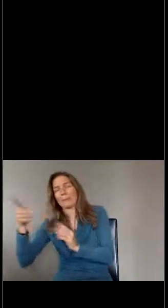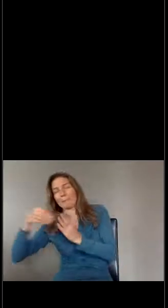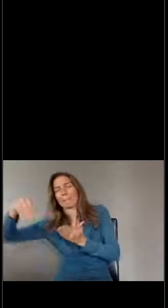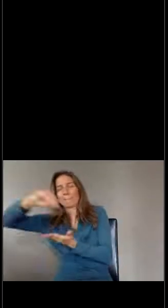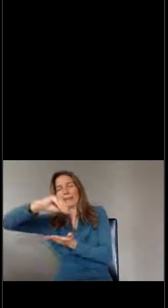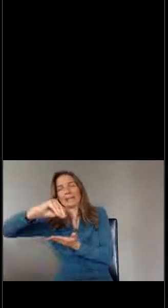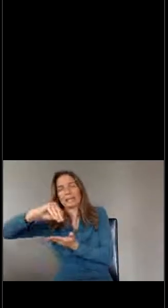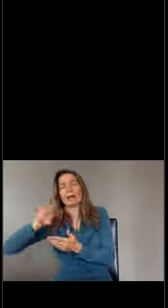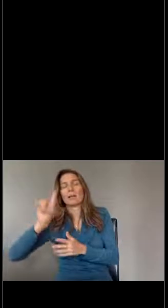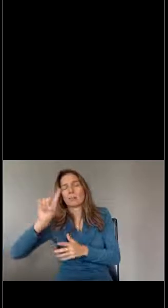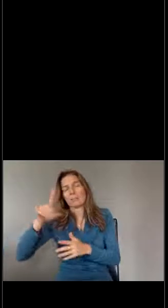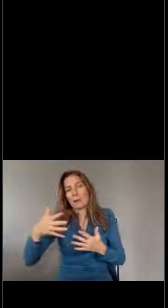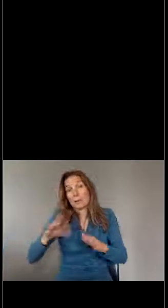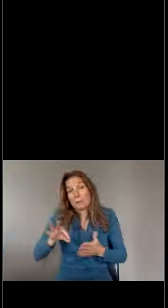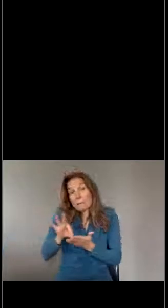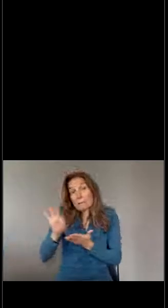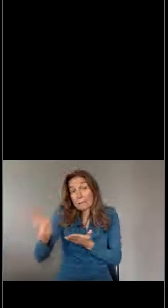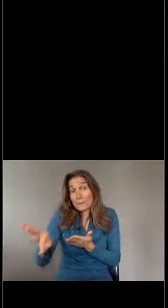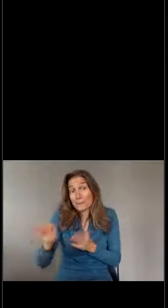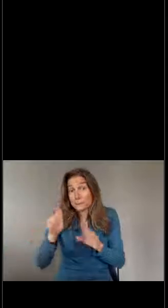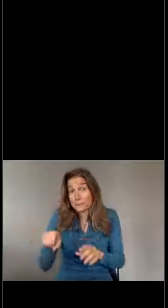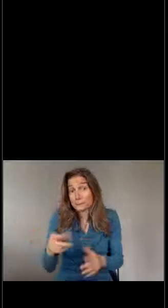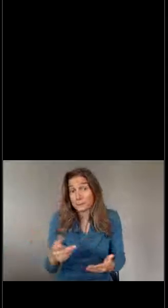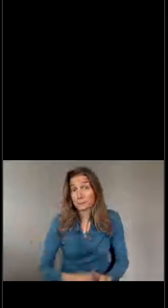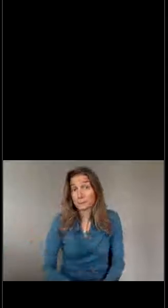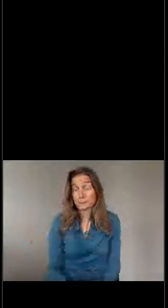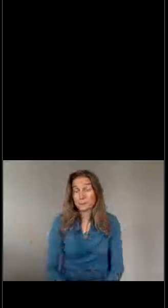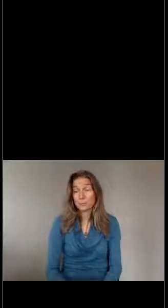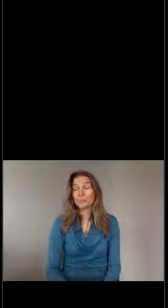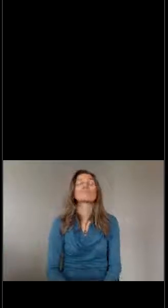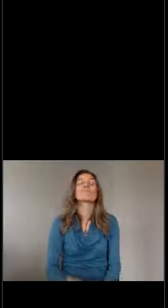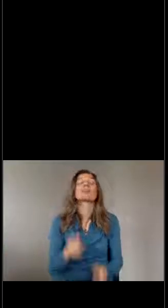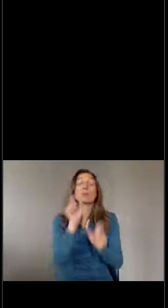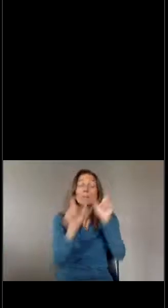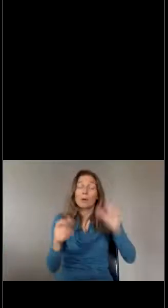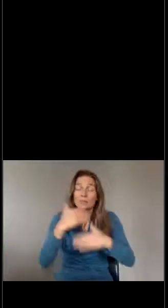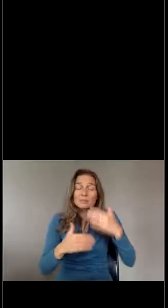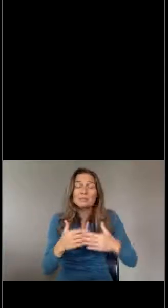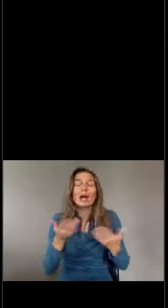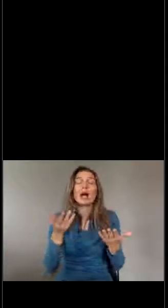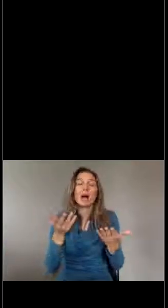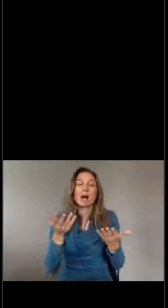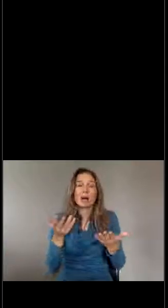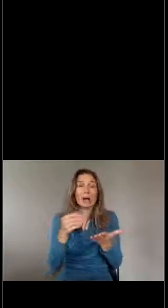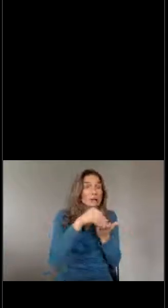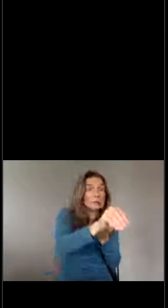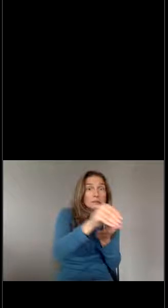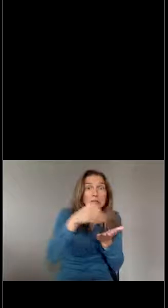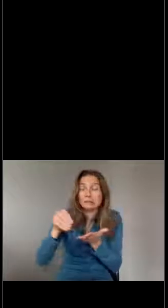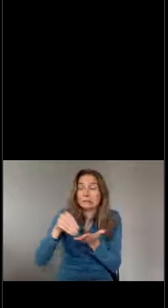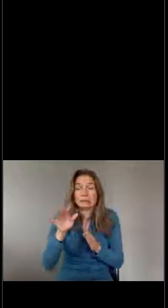And there were challenges in meeting these costs. Lack of income is the one that we think of more often,